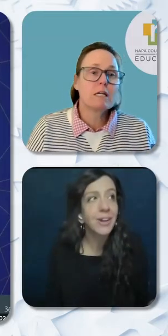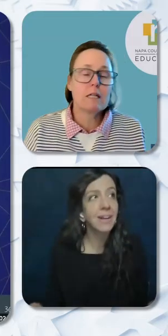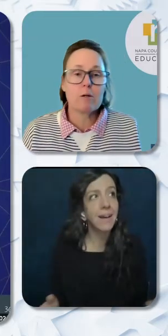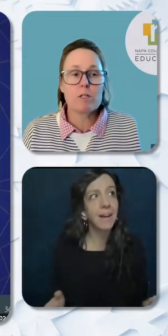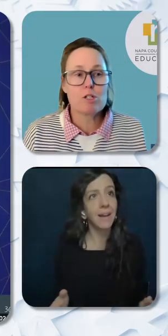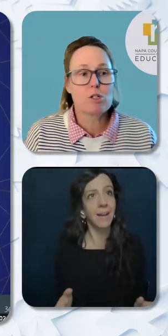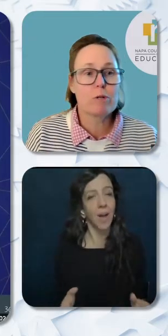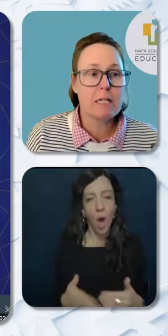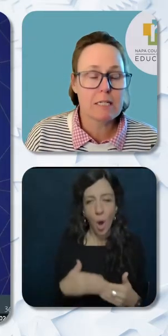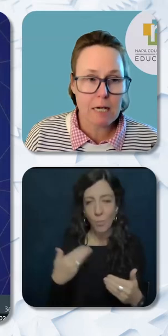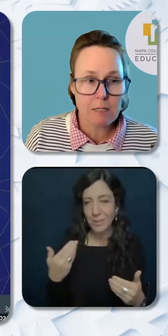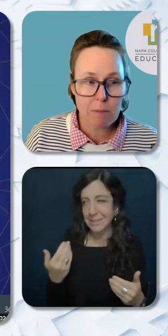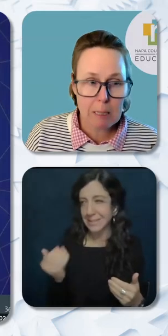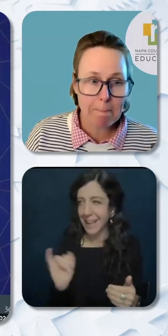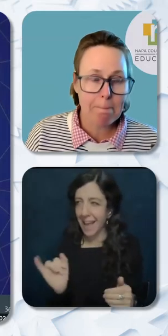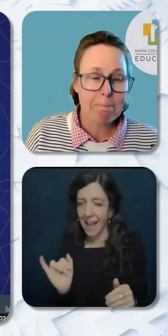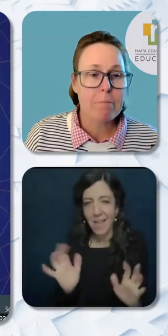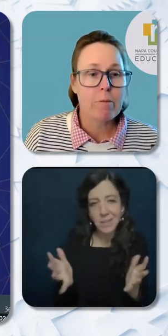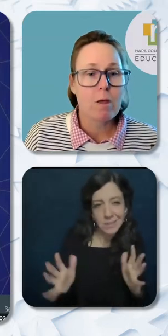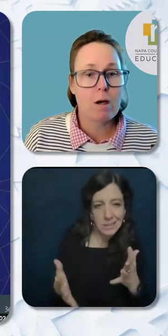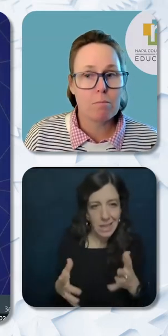Almost like a language screening assessment.